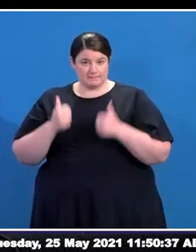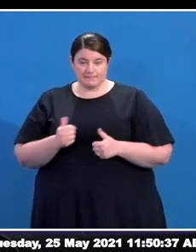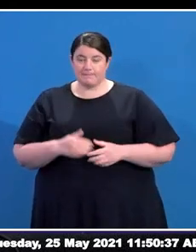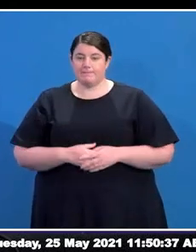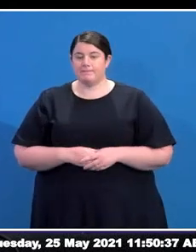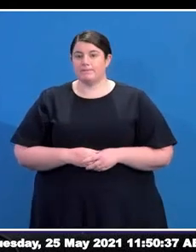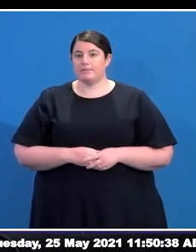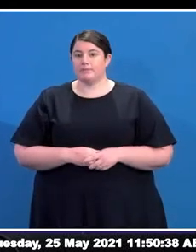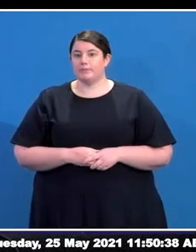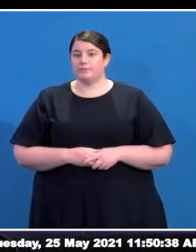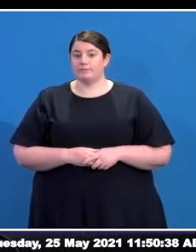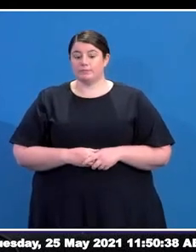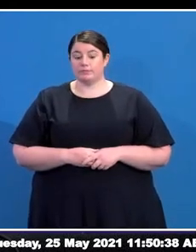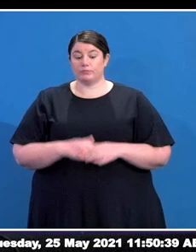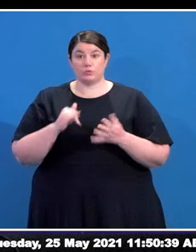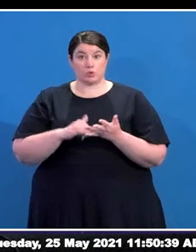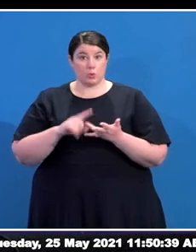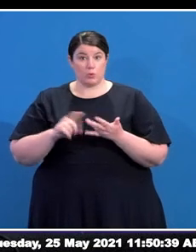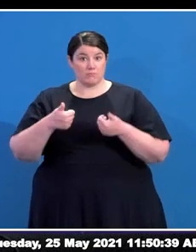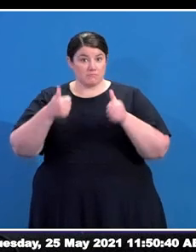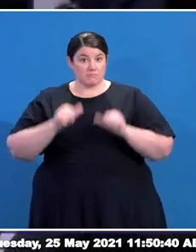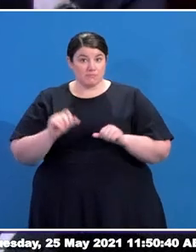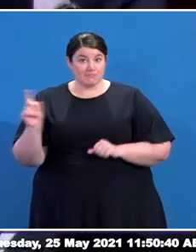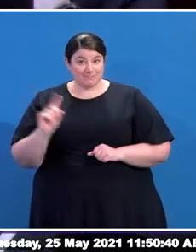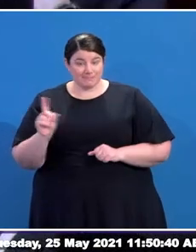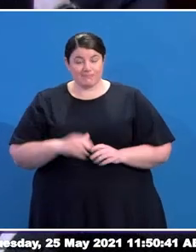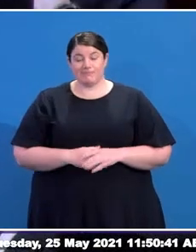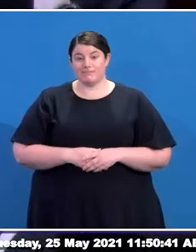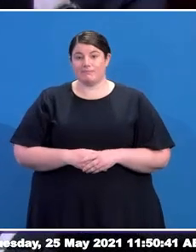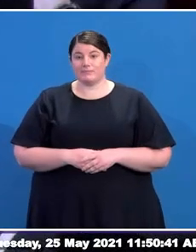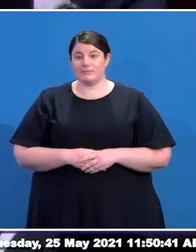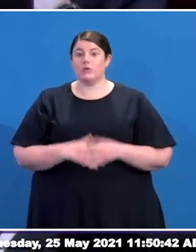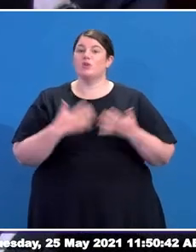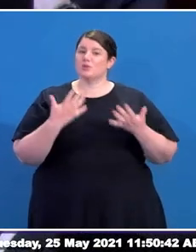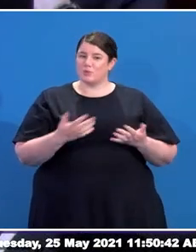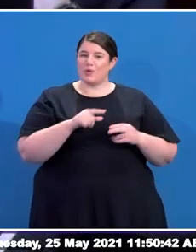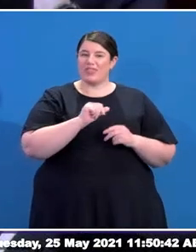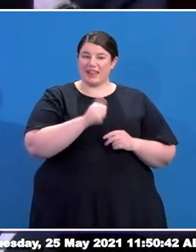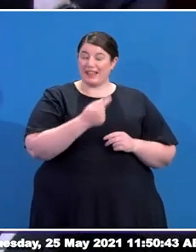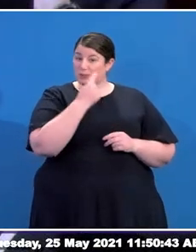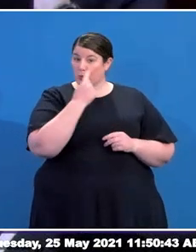Thank you. So what do we do now? So Commissioners, you will see our next witness, Sophia,